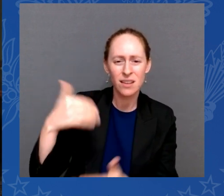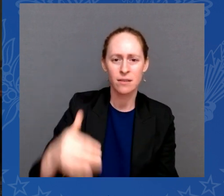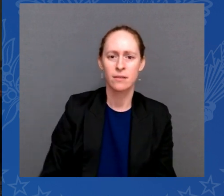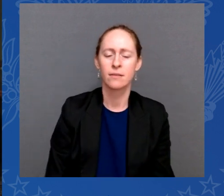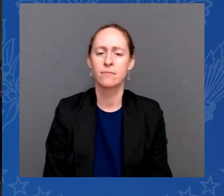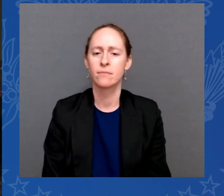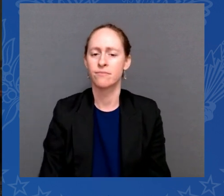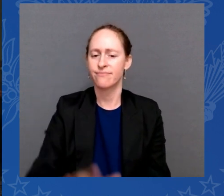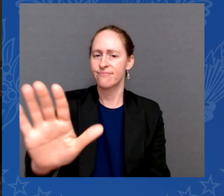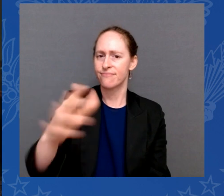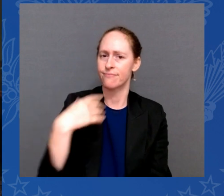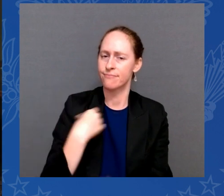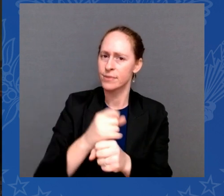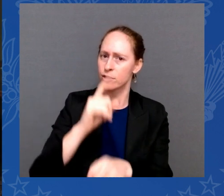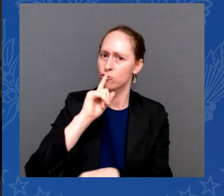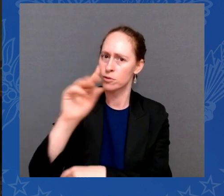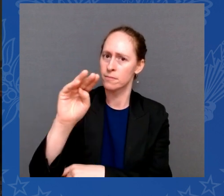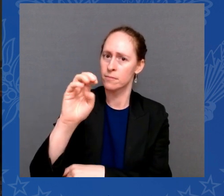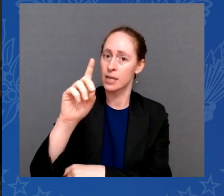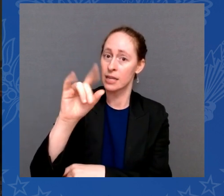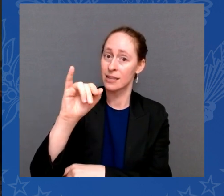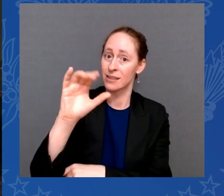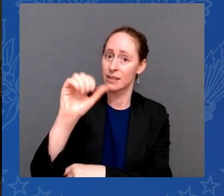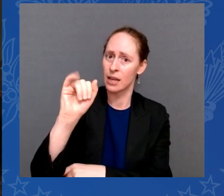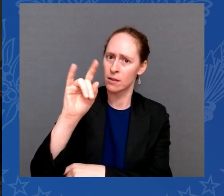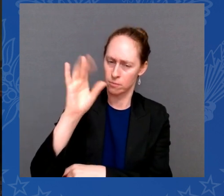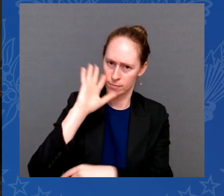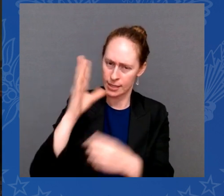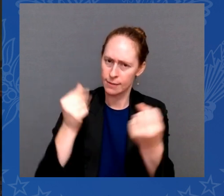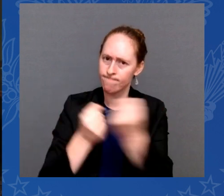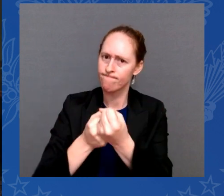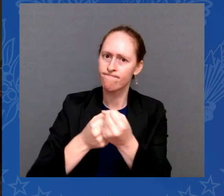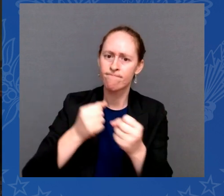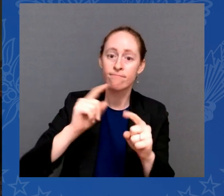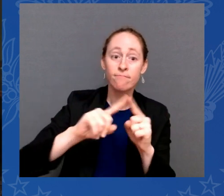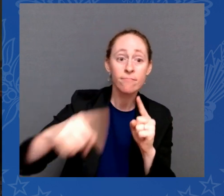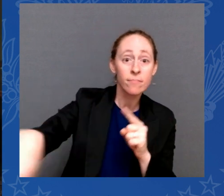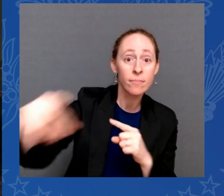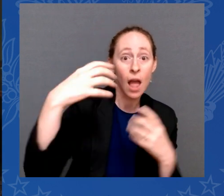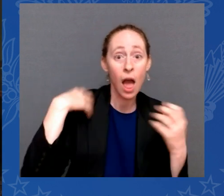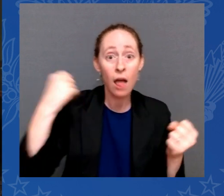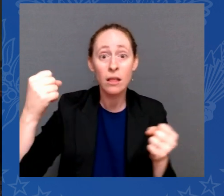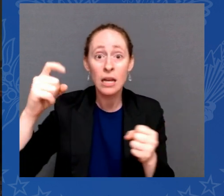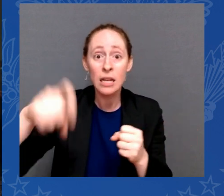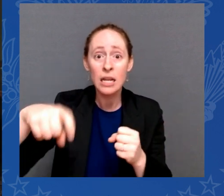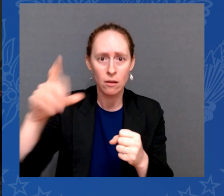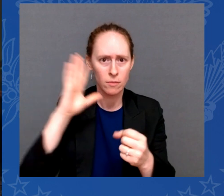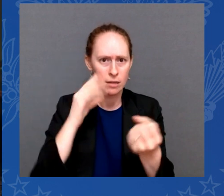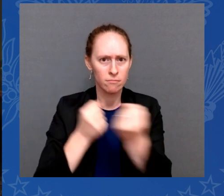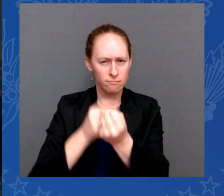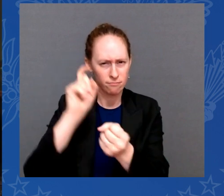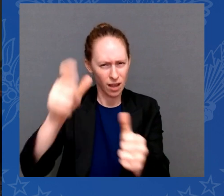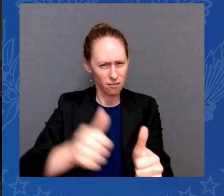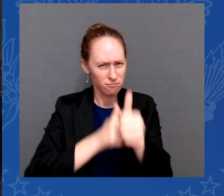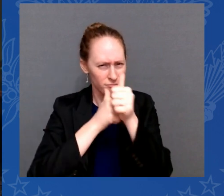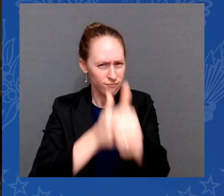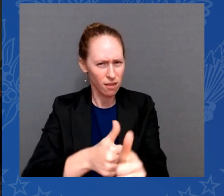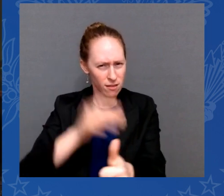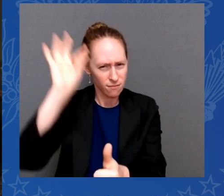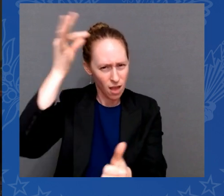Under federal law, no woman -- whether pregnant or not, no matter where she lives -- should be turned away or denied necessary treatment